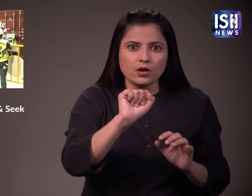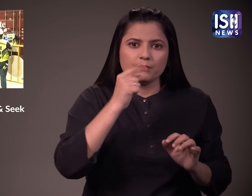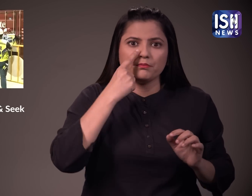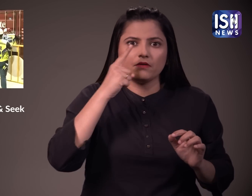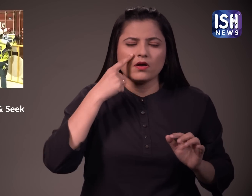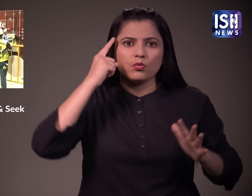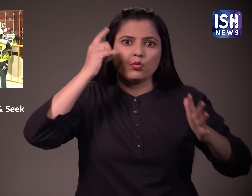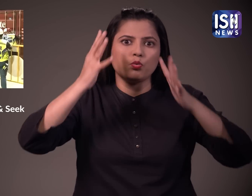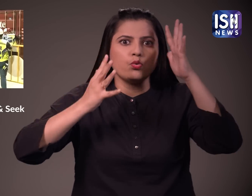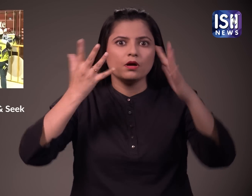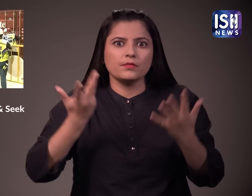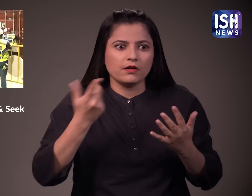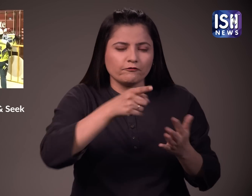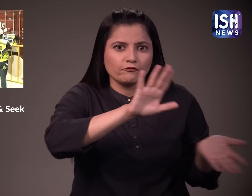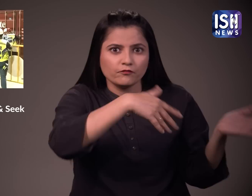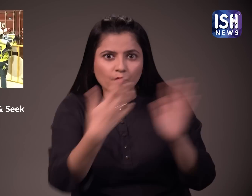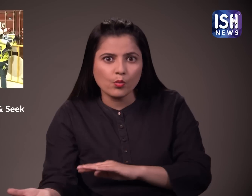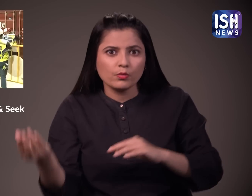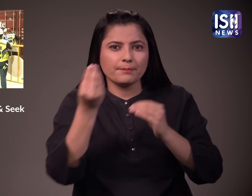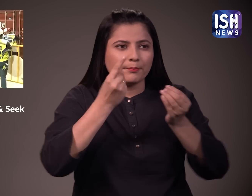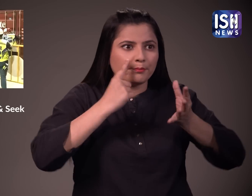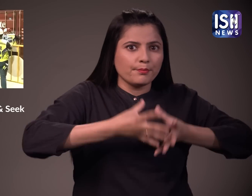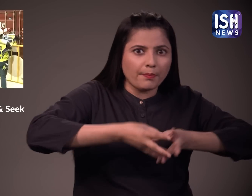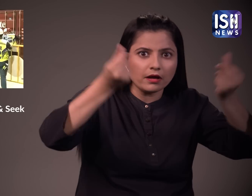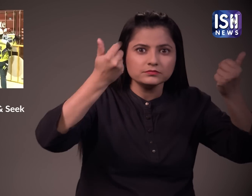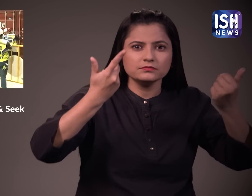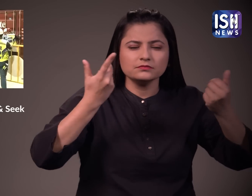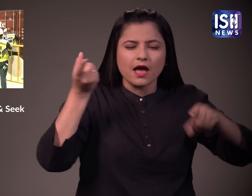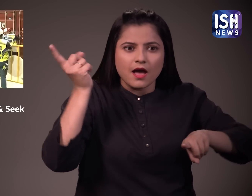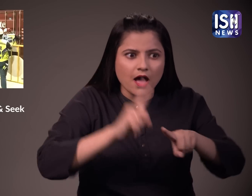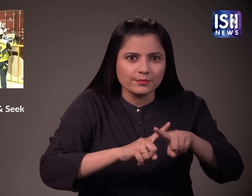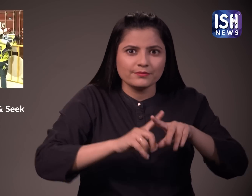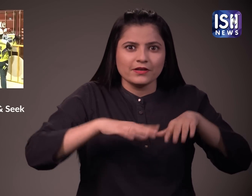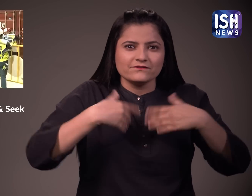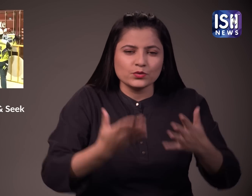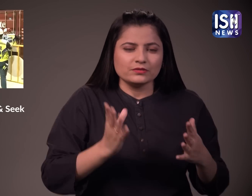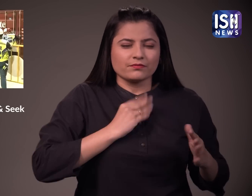Parents worry the child might fall or go missing or something might happen during the game,